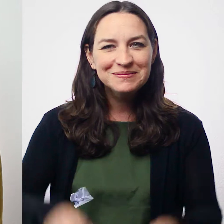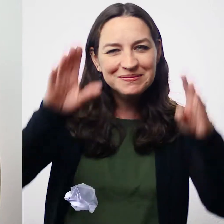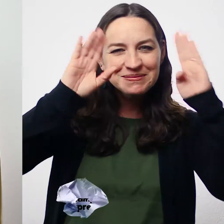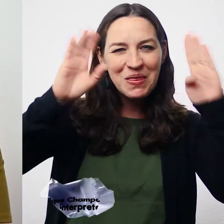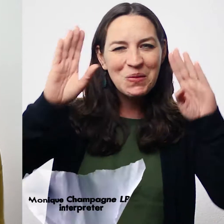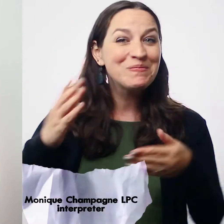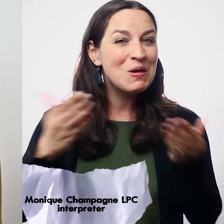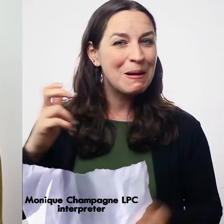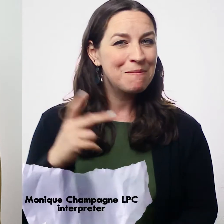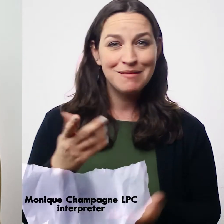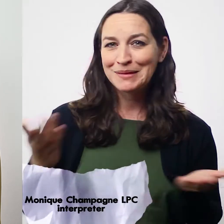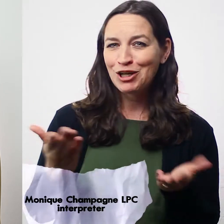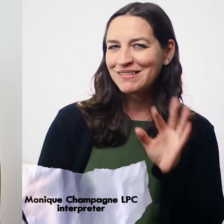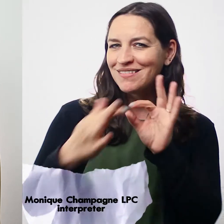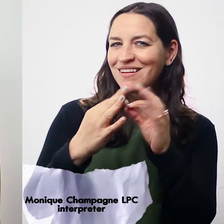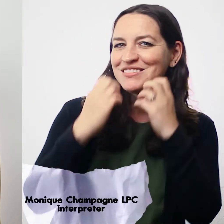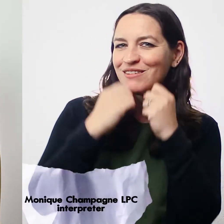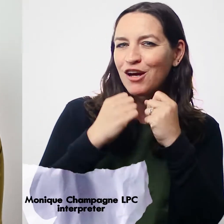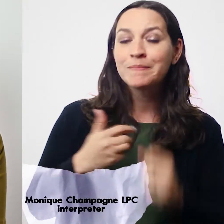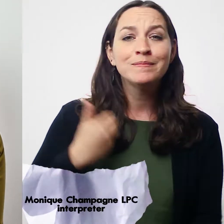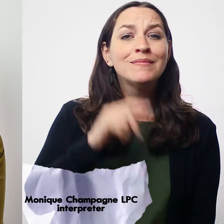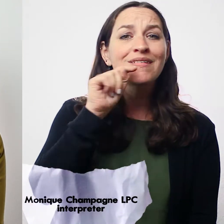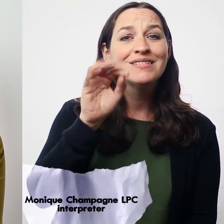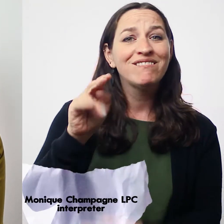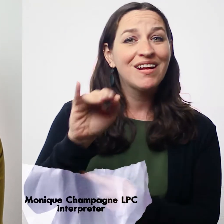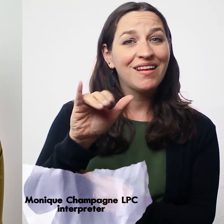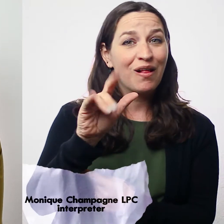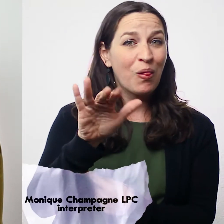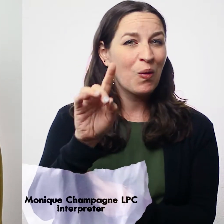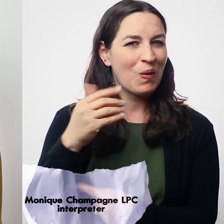Hello, welcome back to Connect 2 Care. I'm Tiffany Lloyd. I'm the Education Coordinator